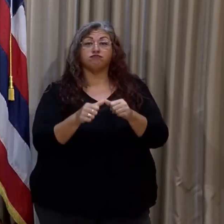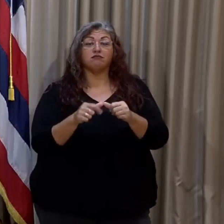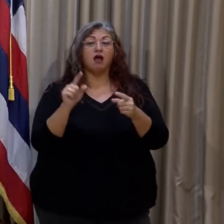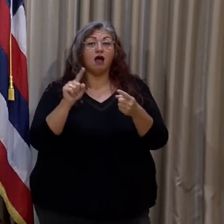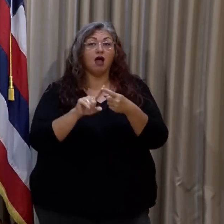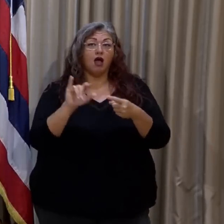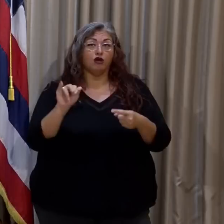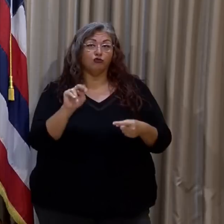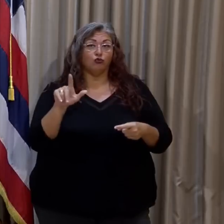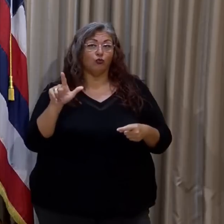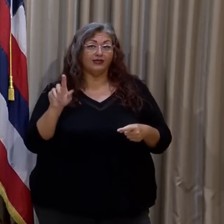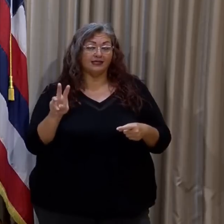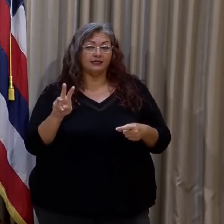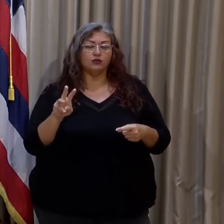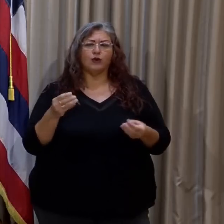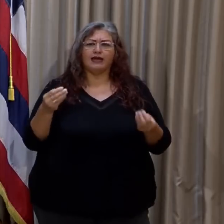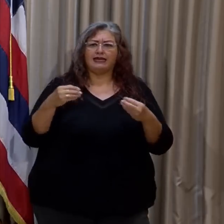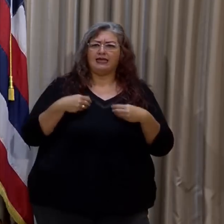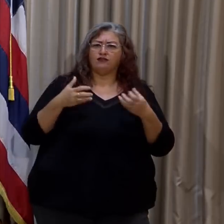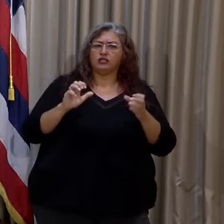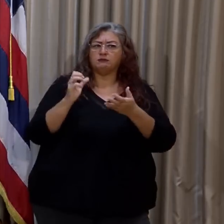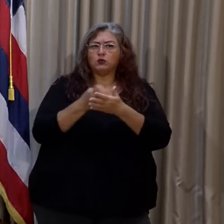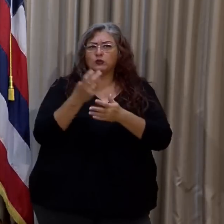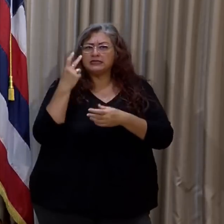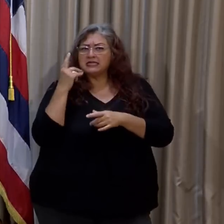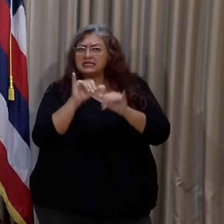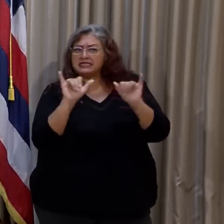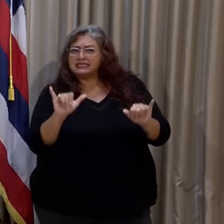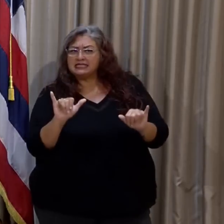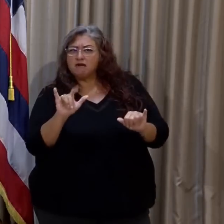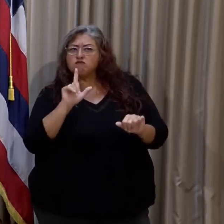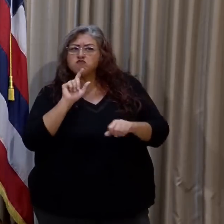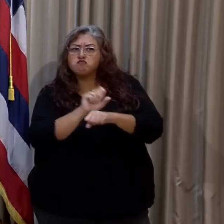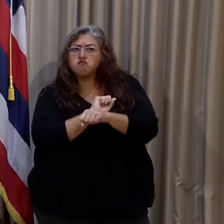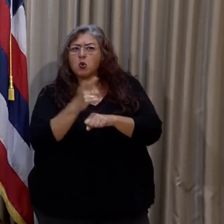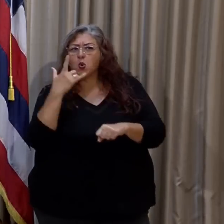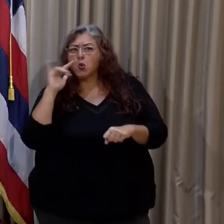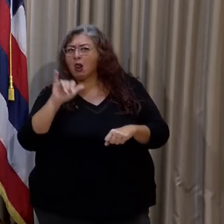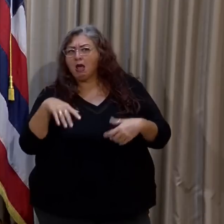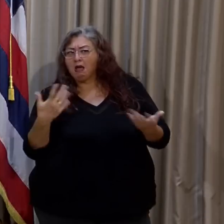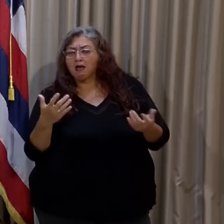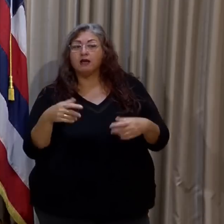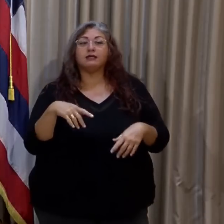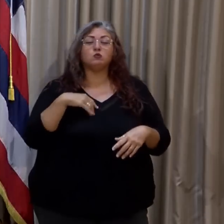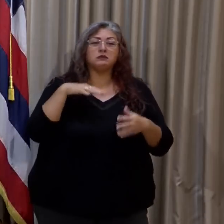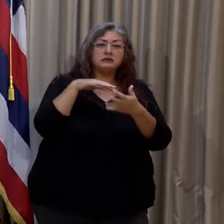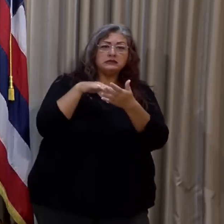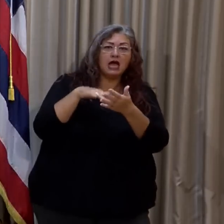CAMERAS NEXT WEEK. THE PILOT PROGRAM WILL CONTINUE THROUGH 226. THIS WILL ALLOW US TO SEE HOW